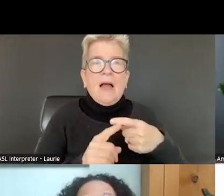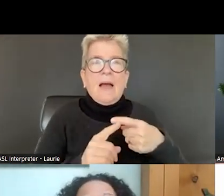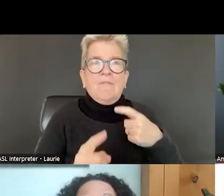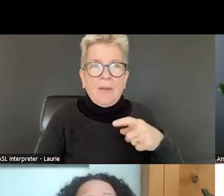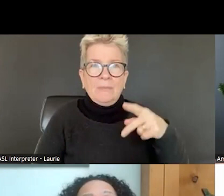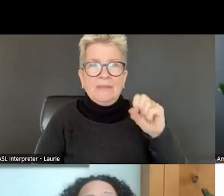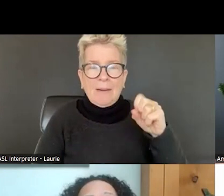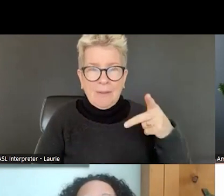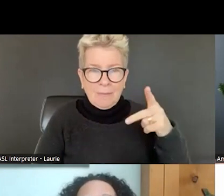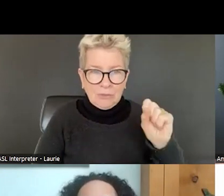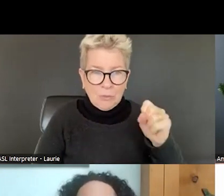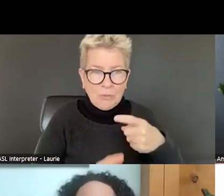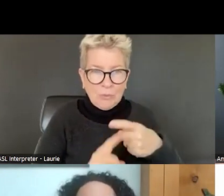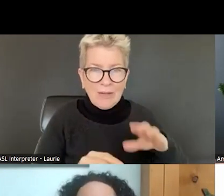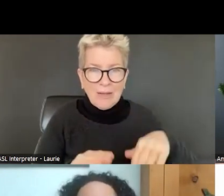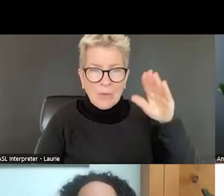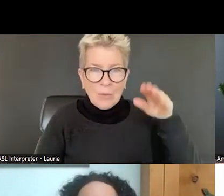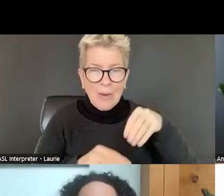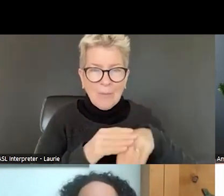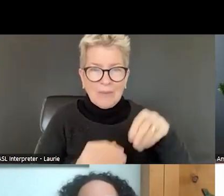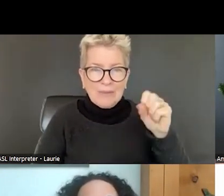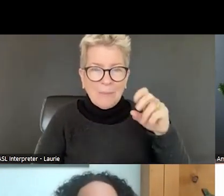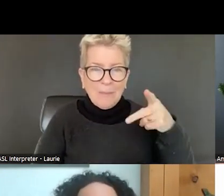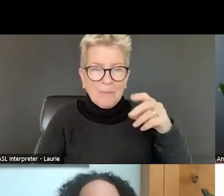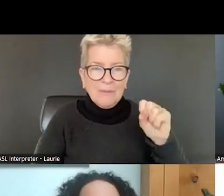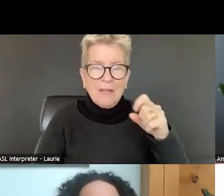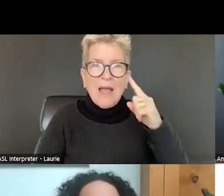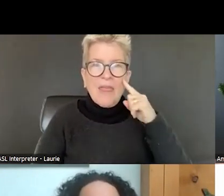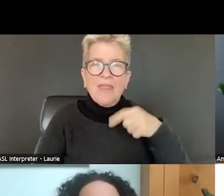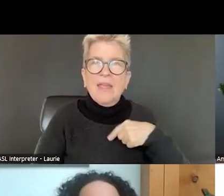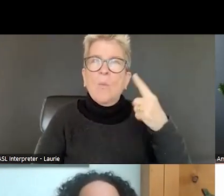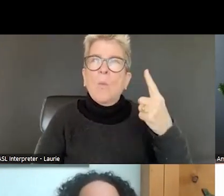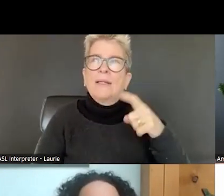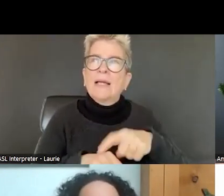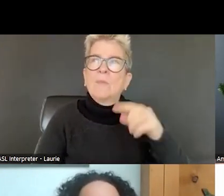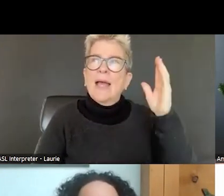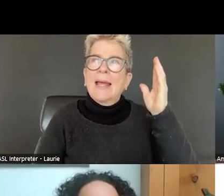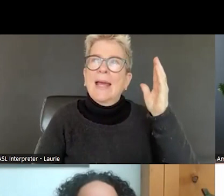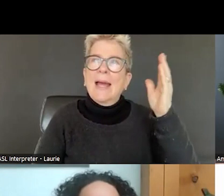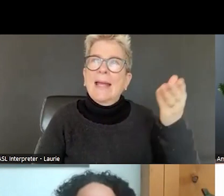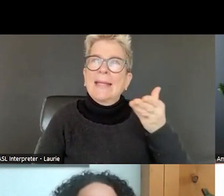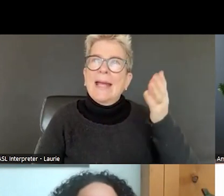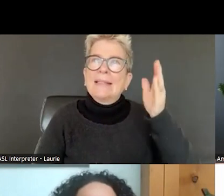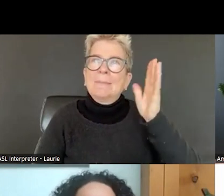and my recollection is one guest speaker in a, I think it was my history class;